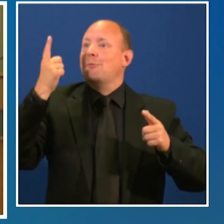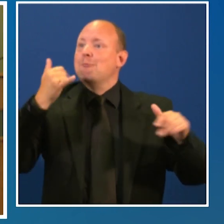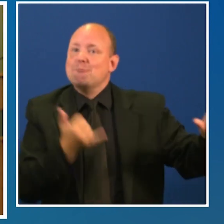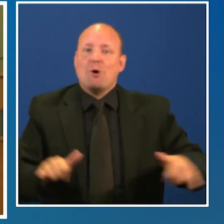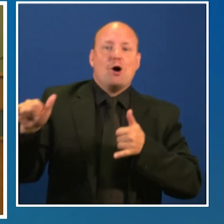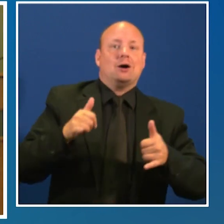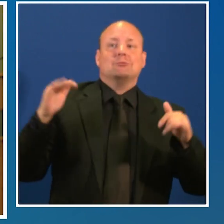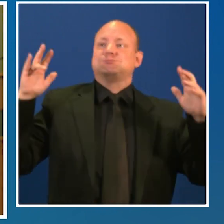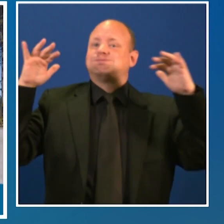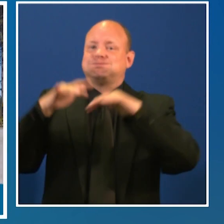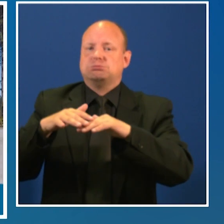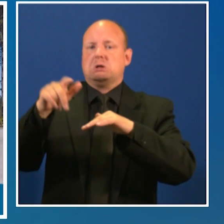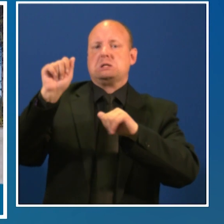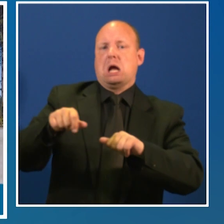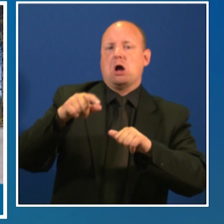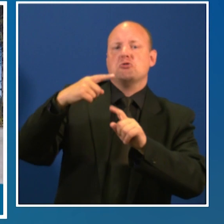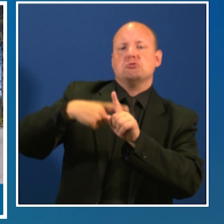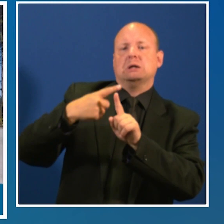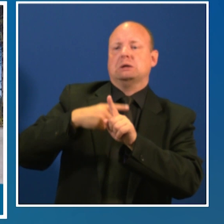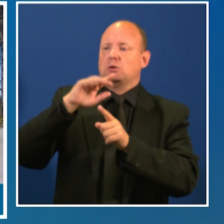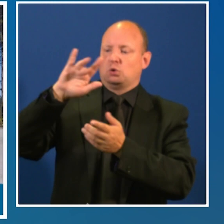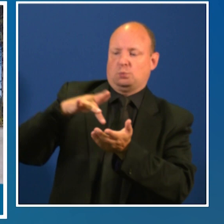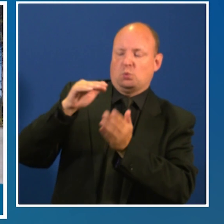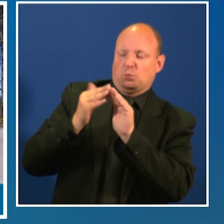weddings, quinceaneras, birthdays or other special